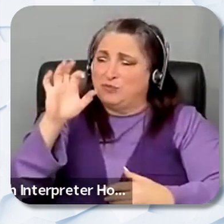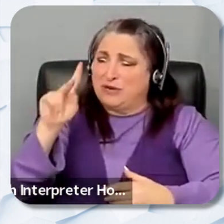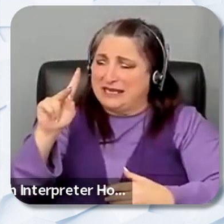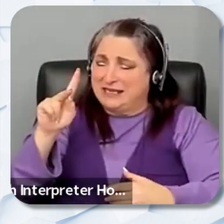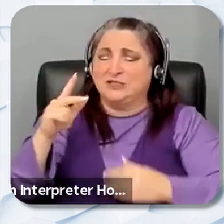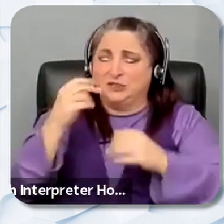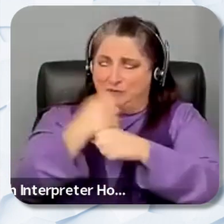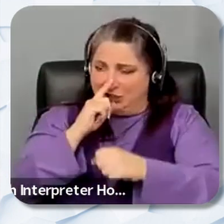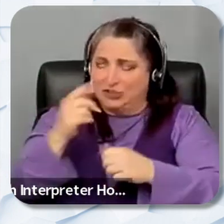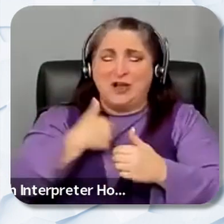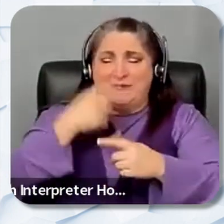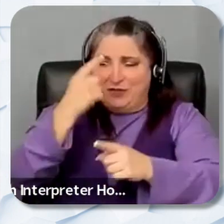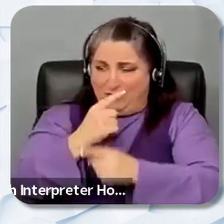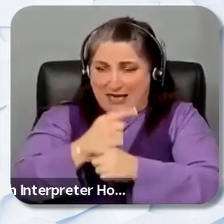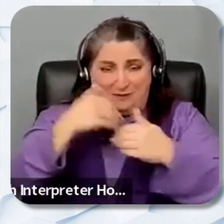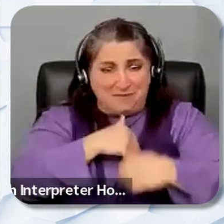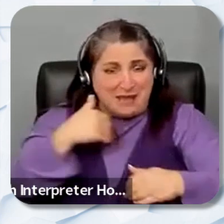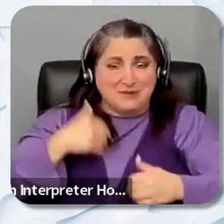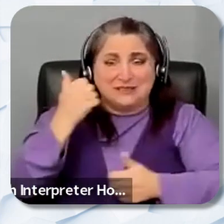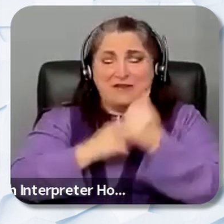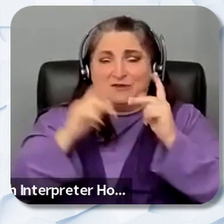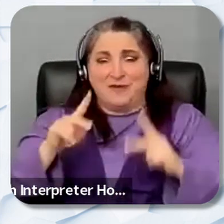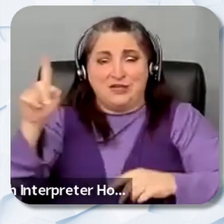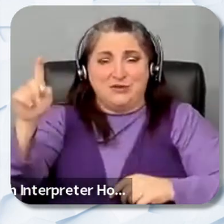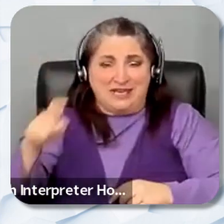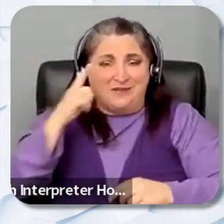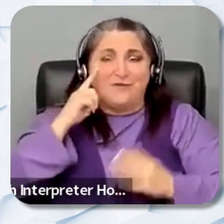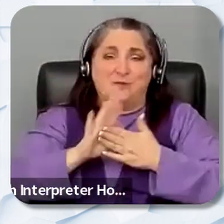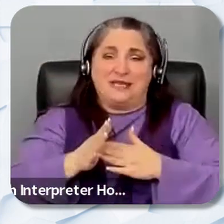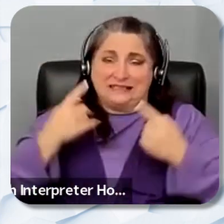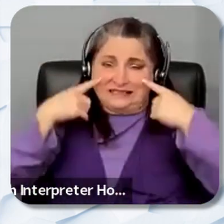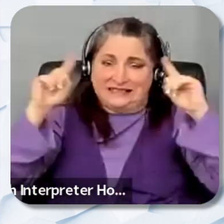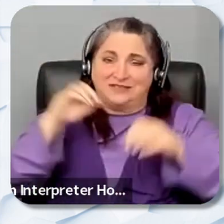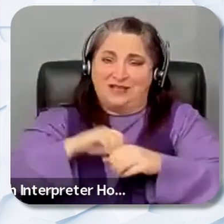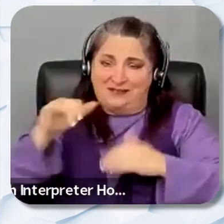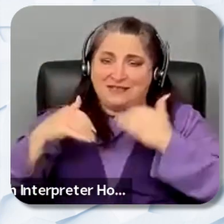on your team and everybody that you need in order to be successful in this process. We